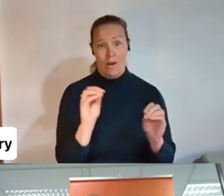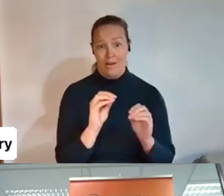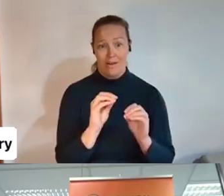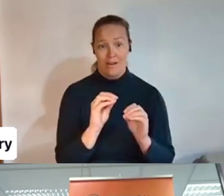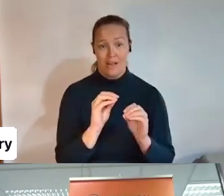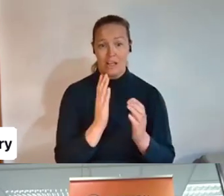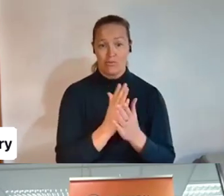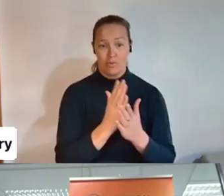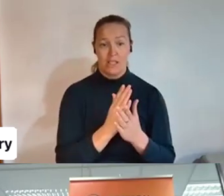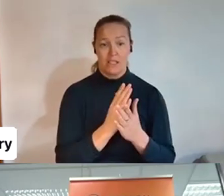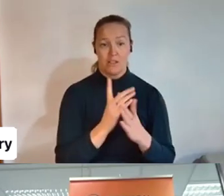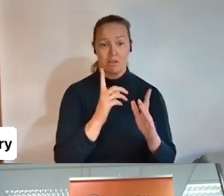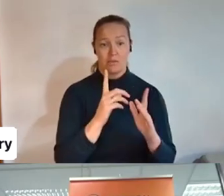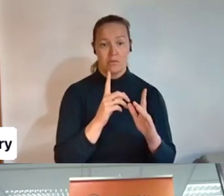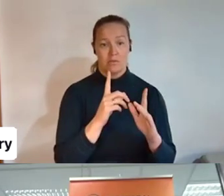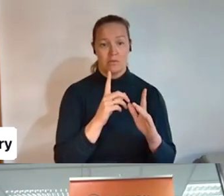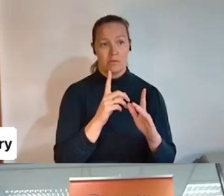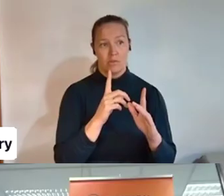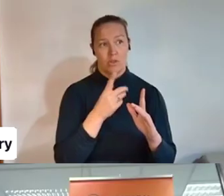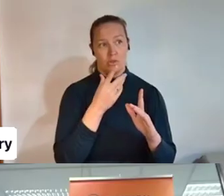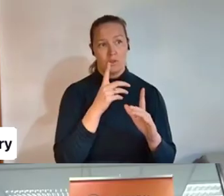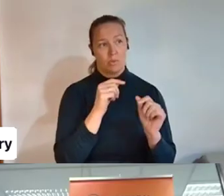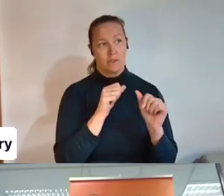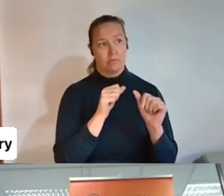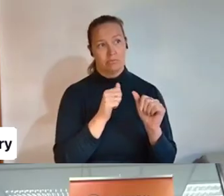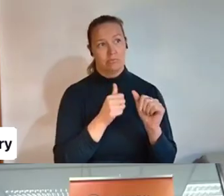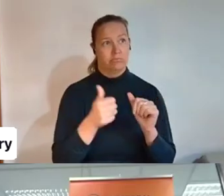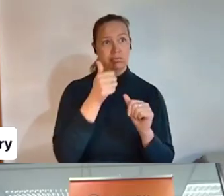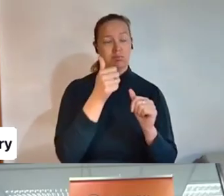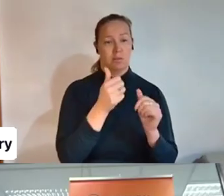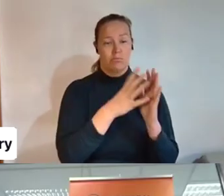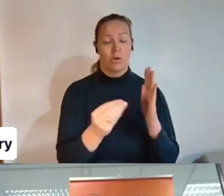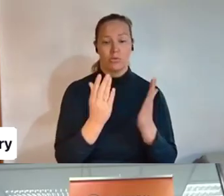the potential of monitoring and that actually New Zealand's model is seen as one of the best.